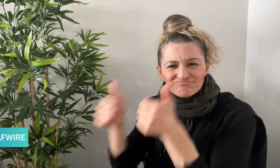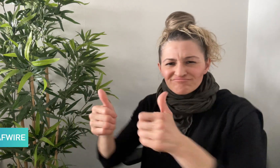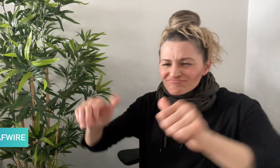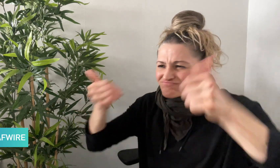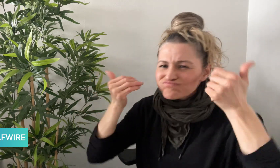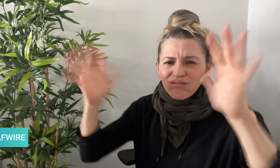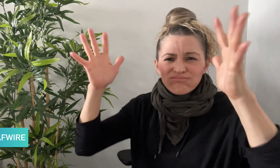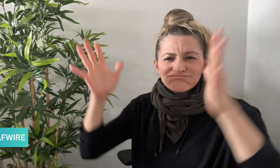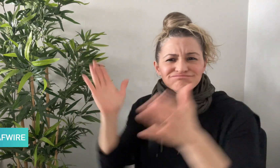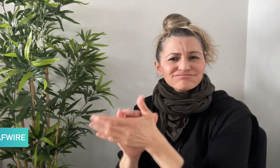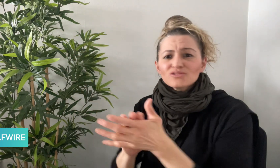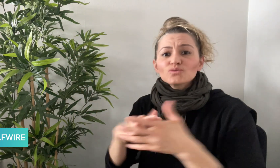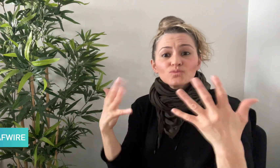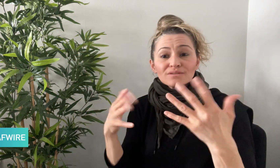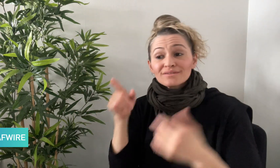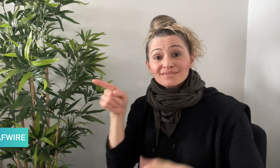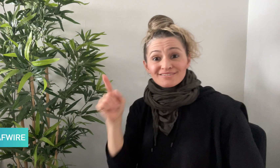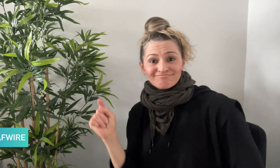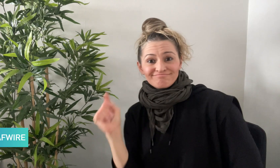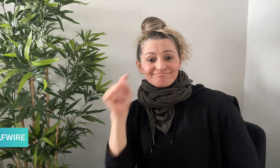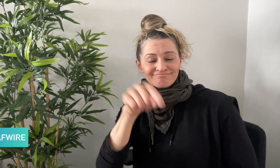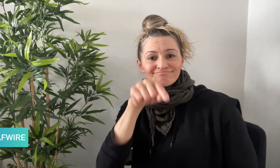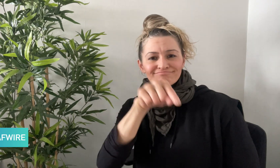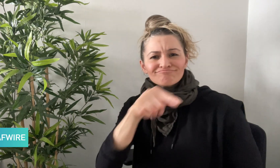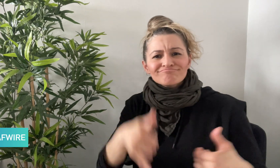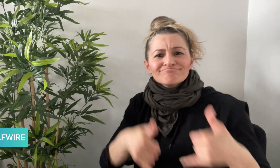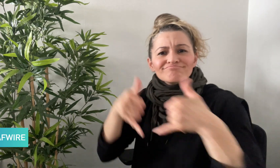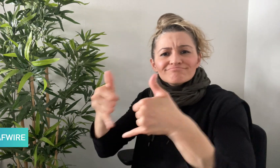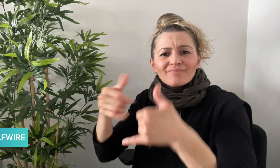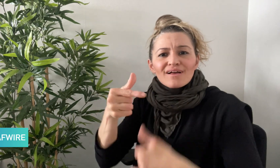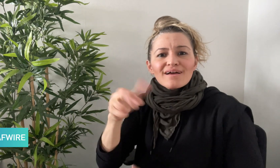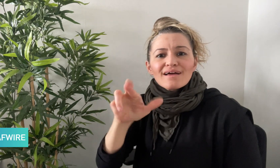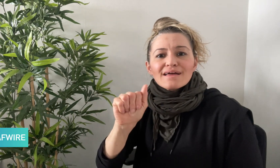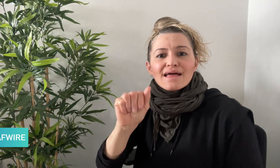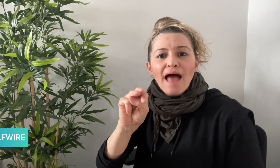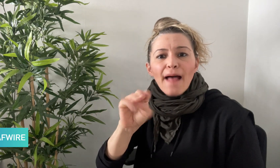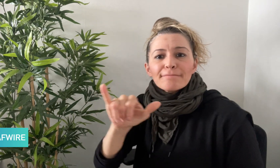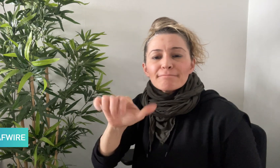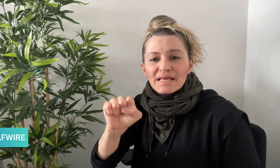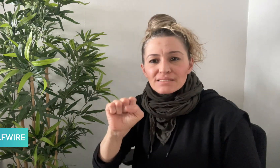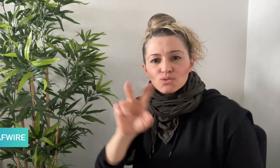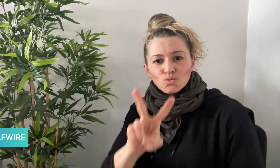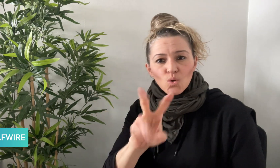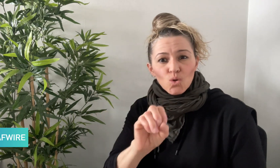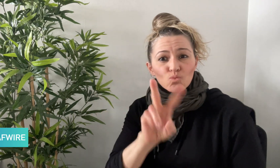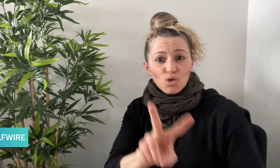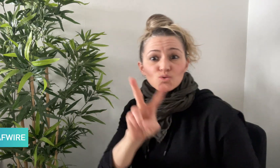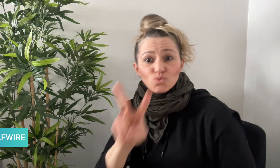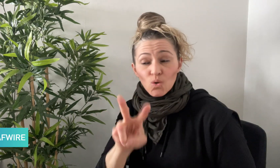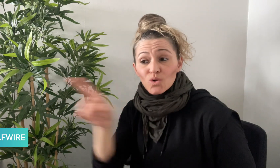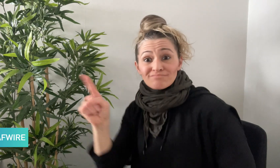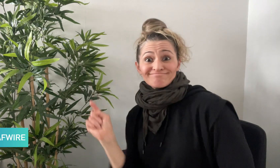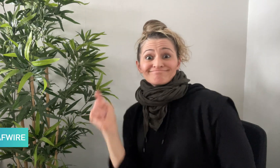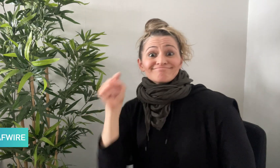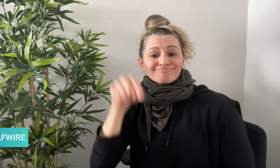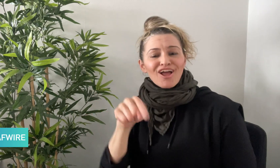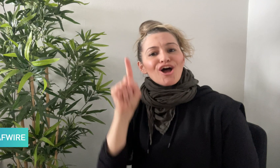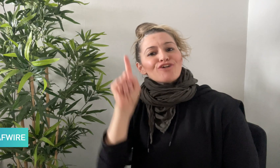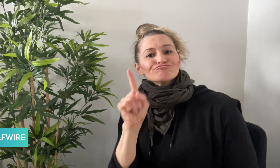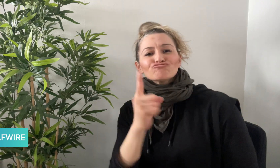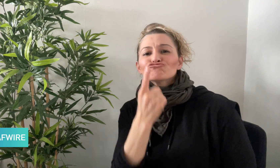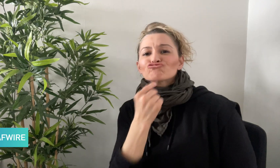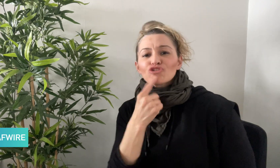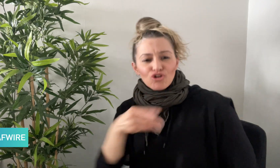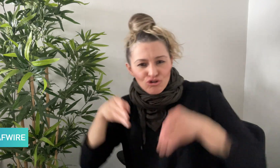down the Grammys 2022 red carpet with a sign language